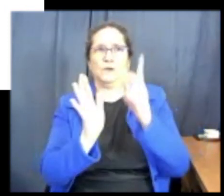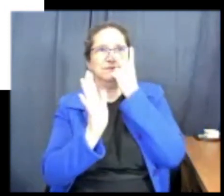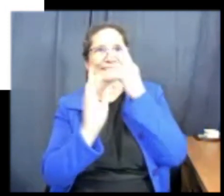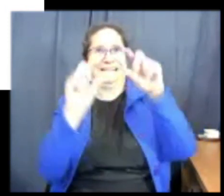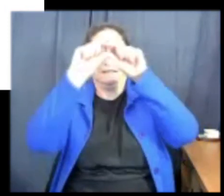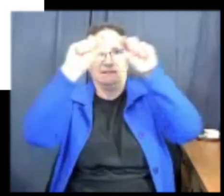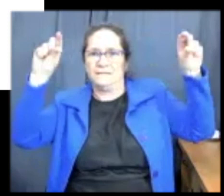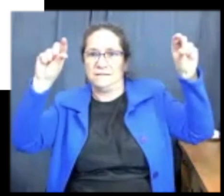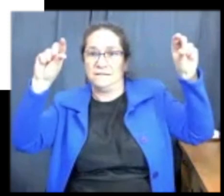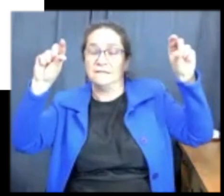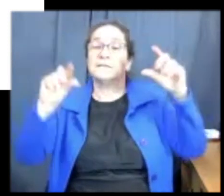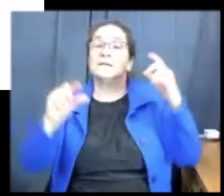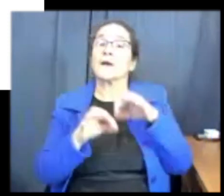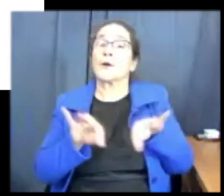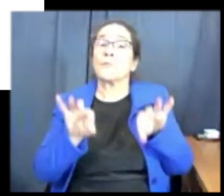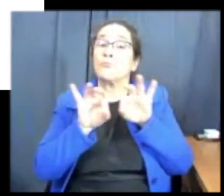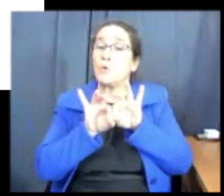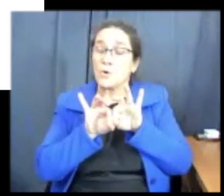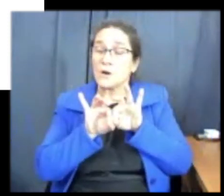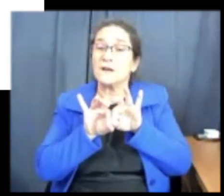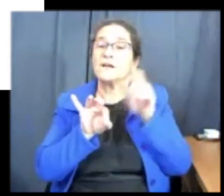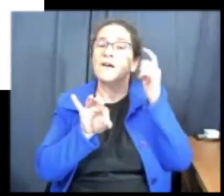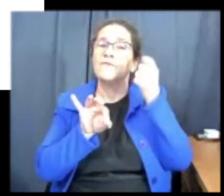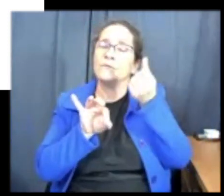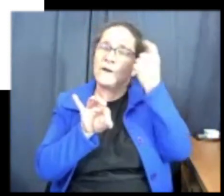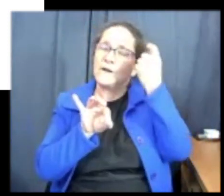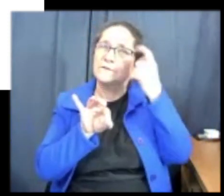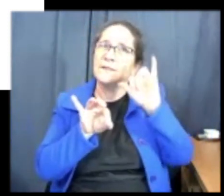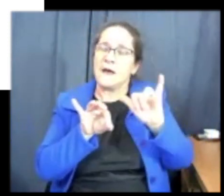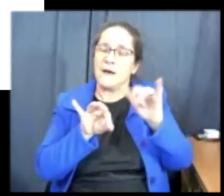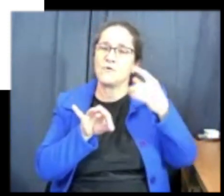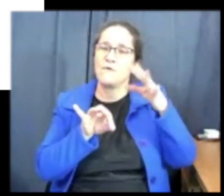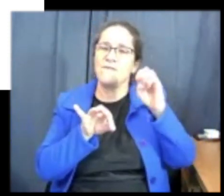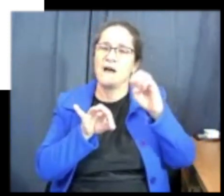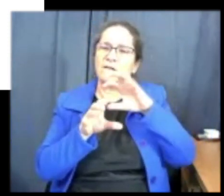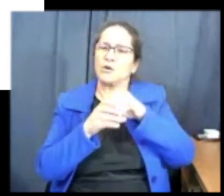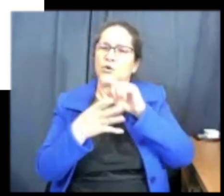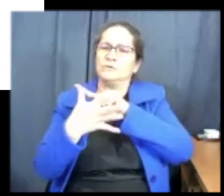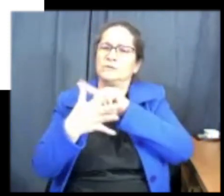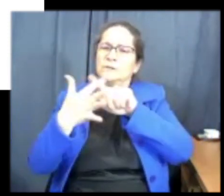to know how the profile is broken up. And so what I'm going to do right now